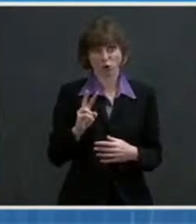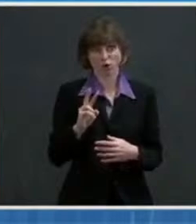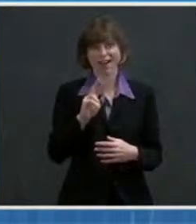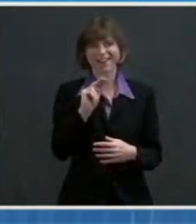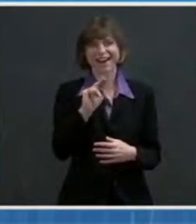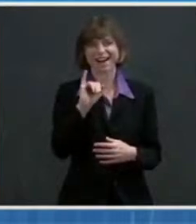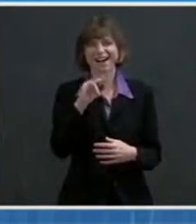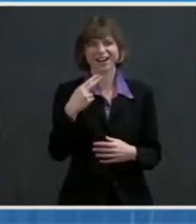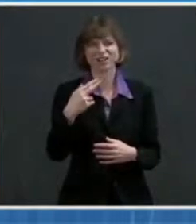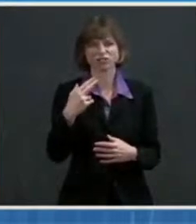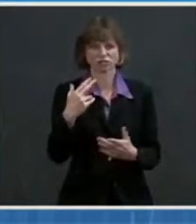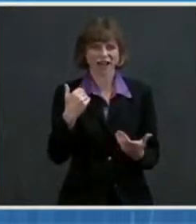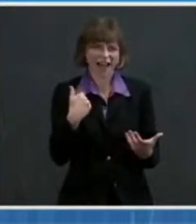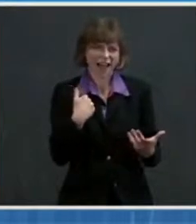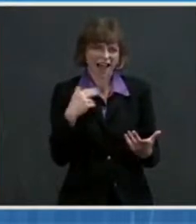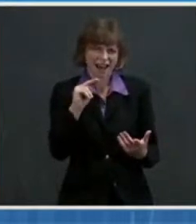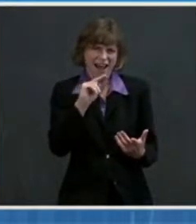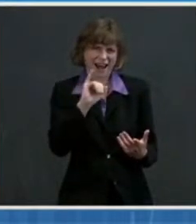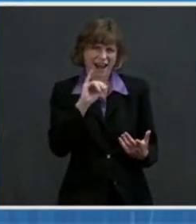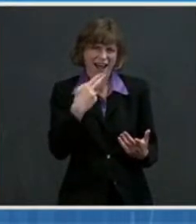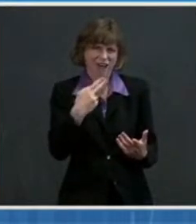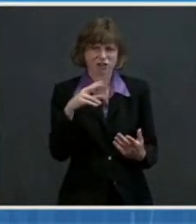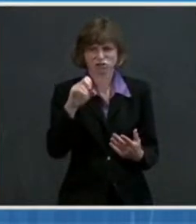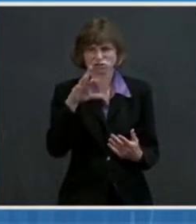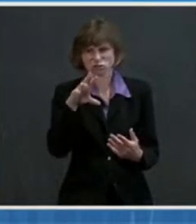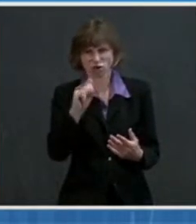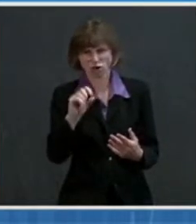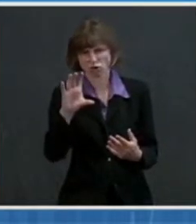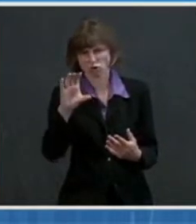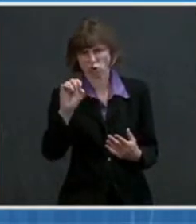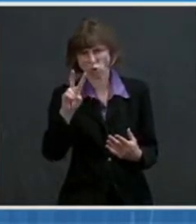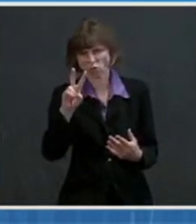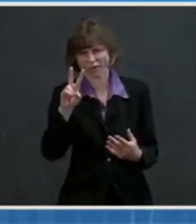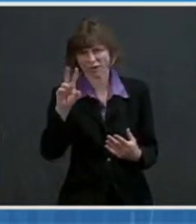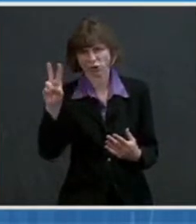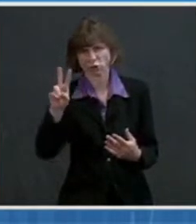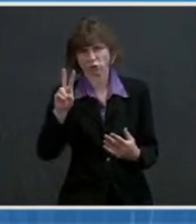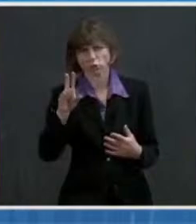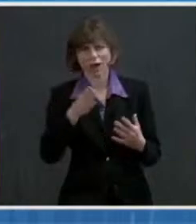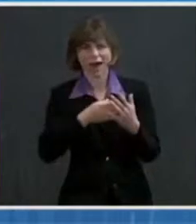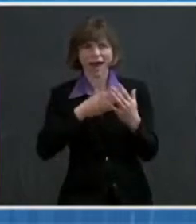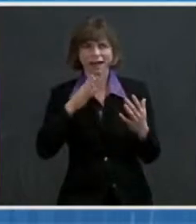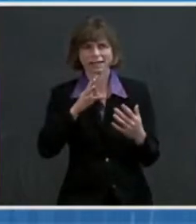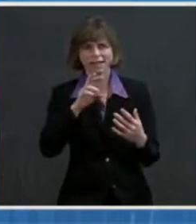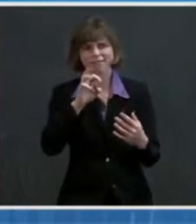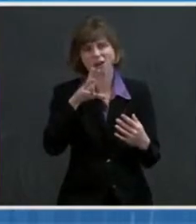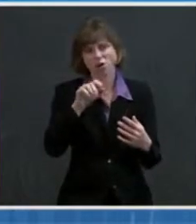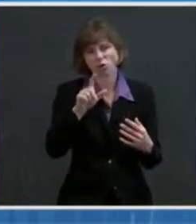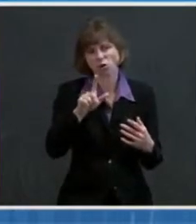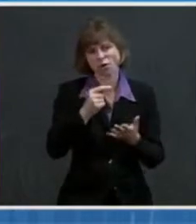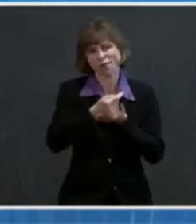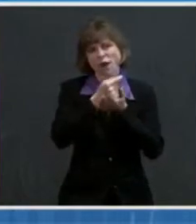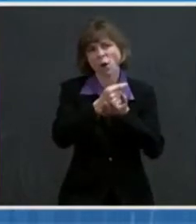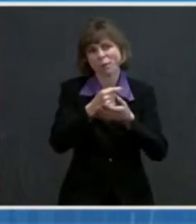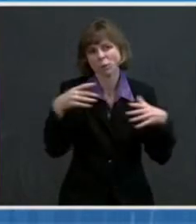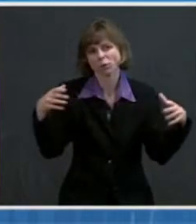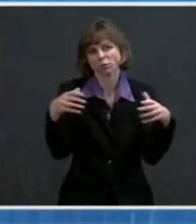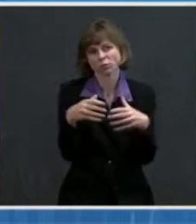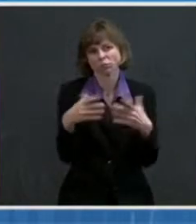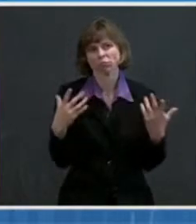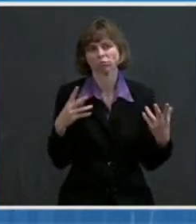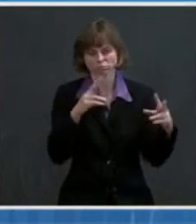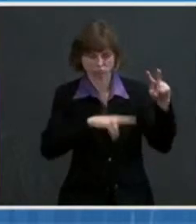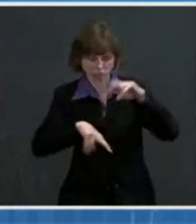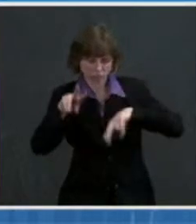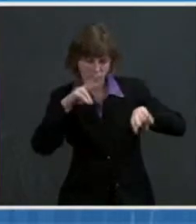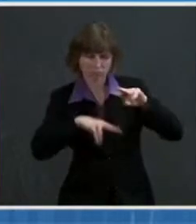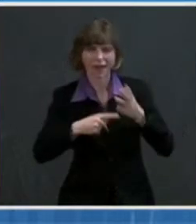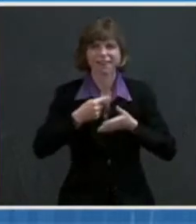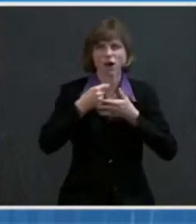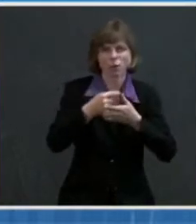MORE DETAIL, JUST THIS PAST